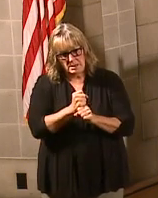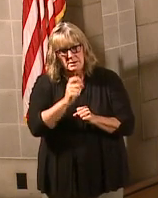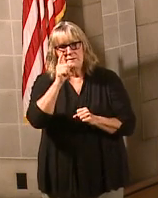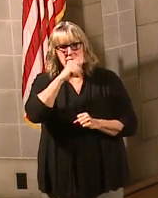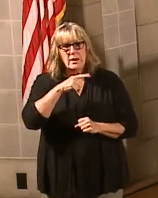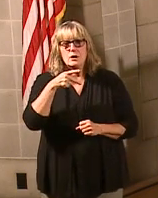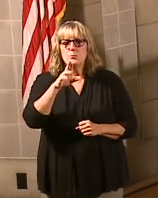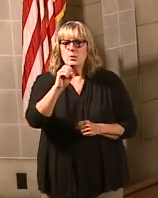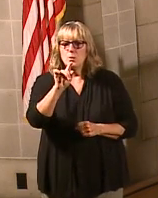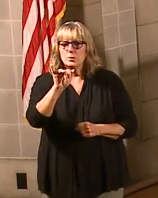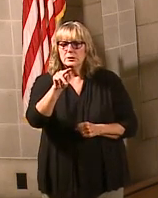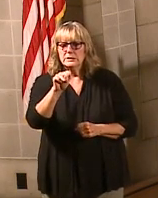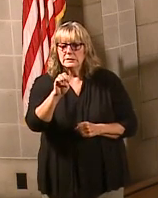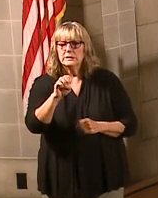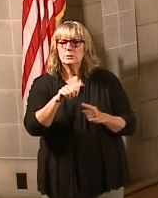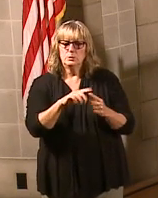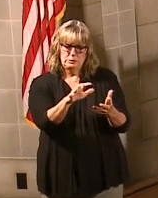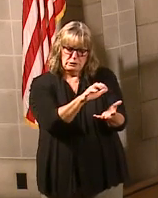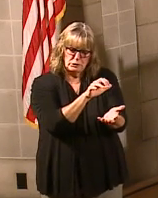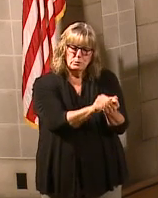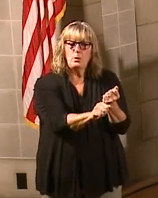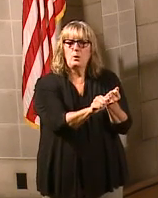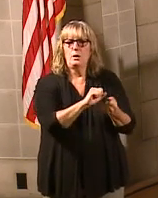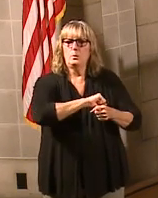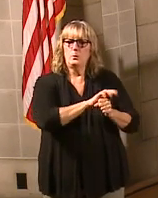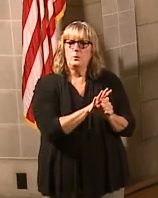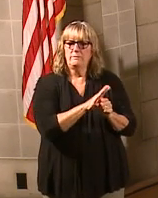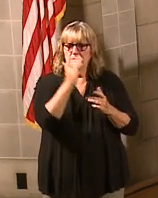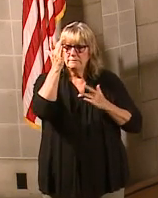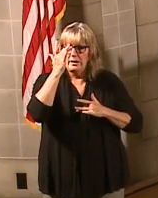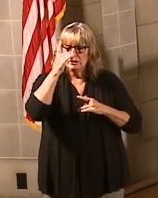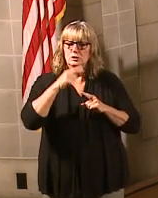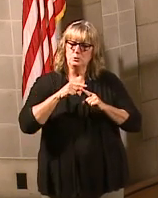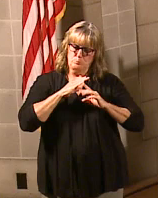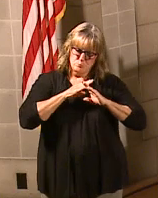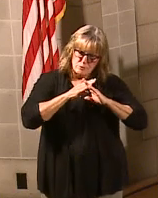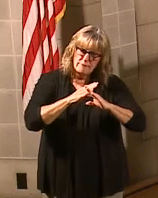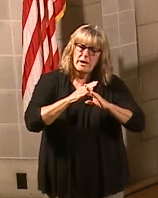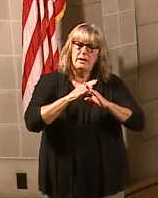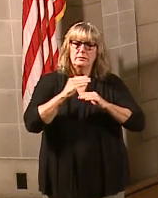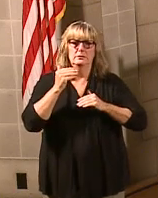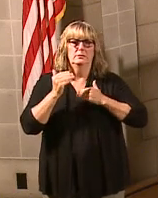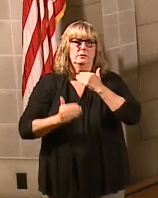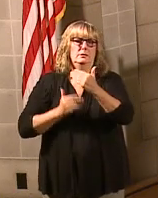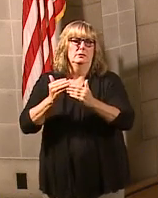TALKED ABOUT THIS LAST TIME,